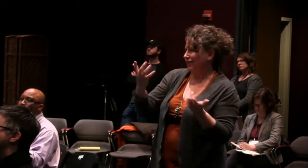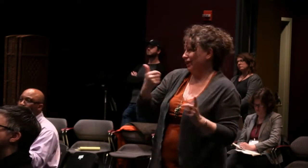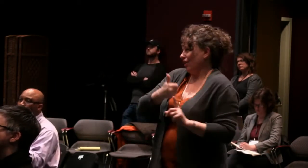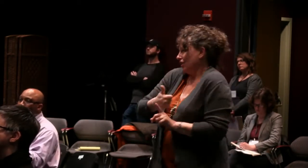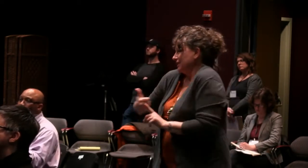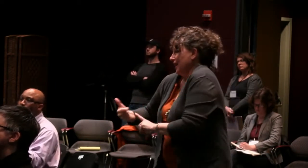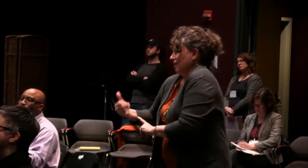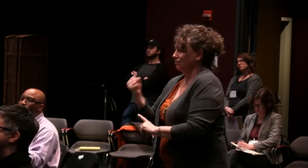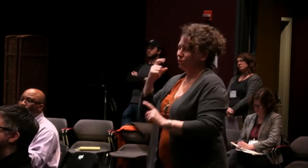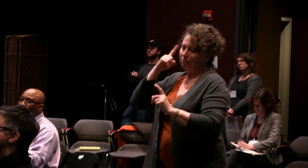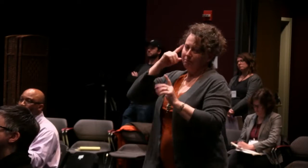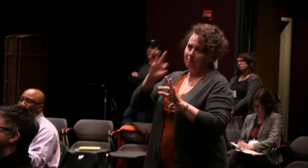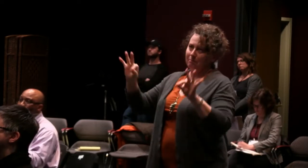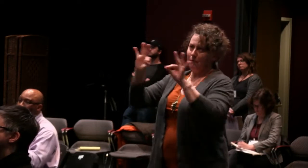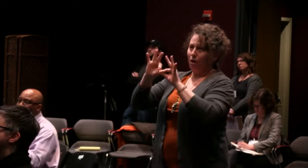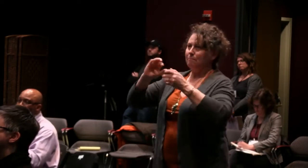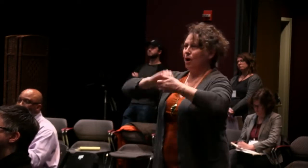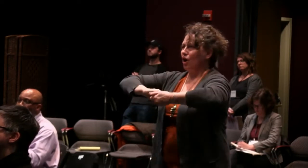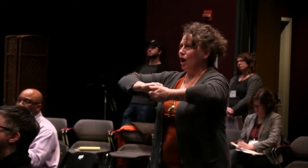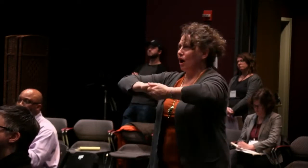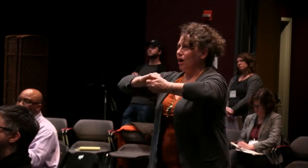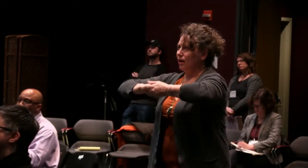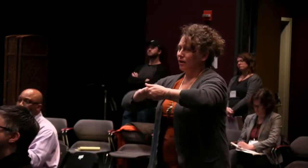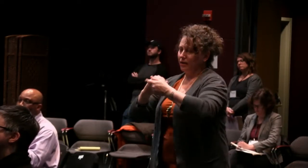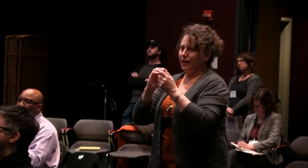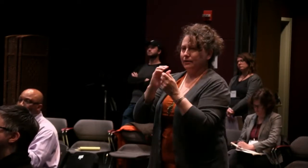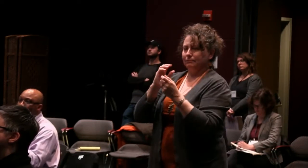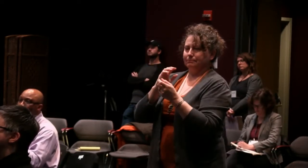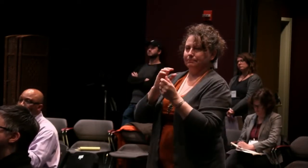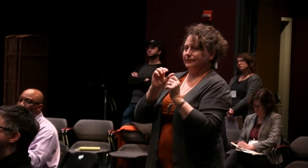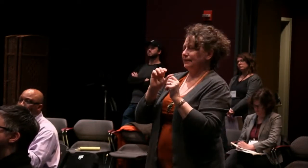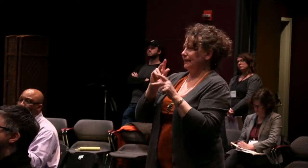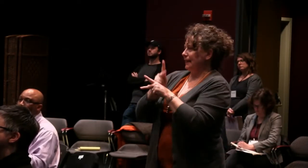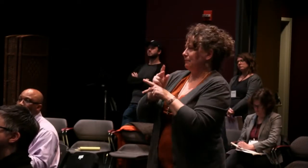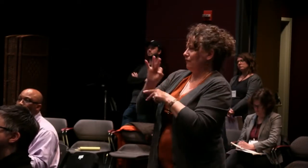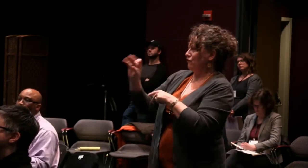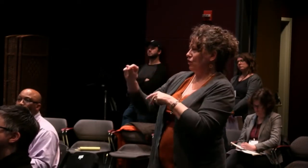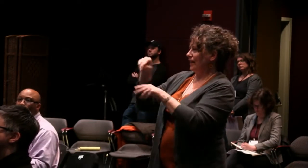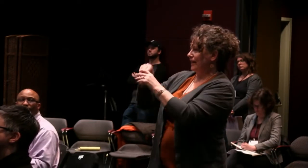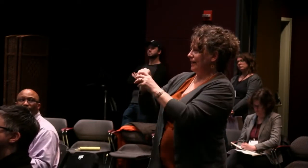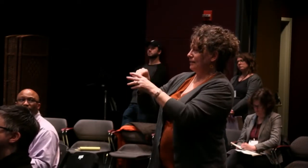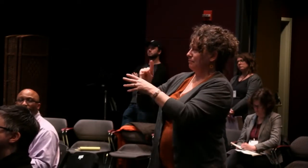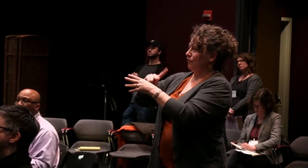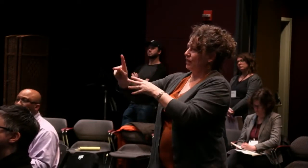as that's gonna influence us in the deaf community. It's really important to collaborate, to be partners.